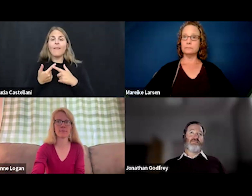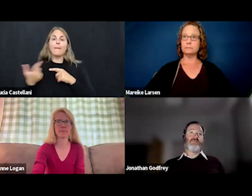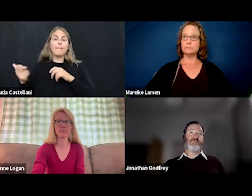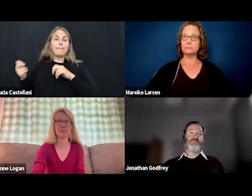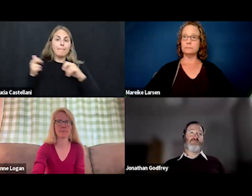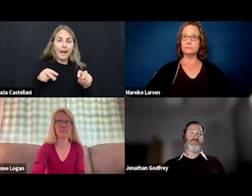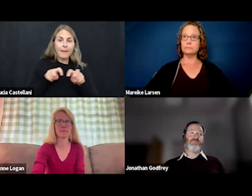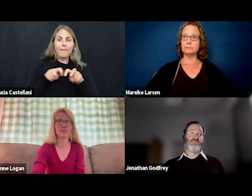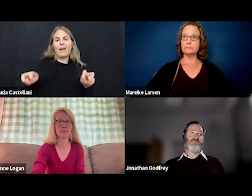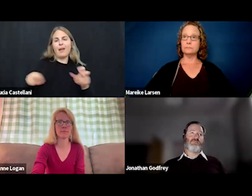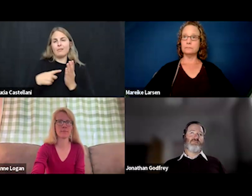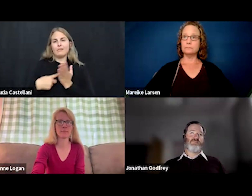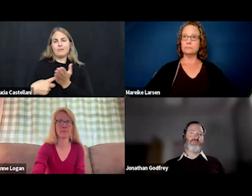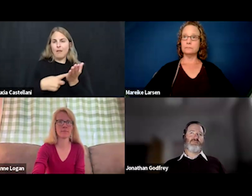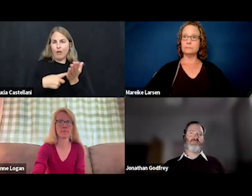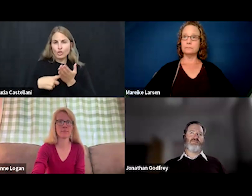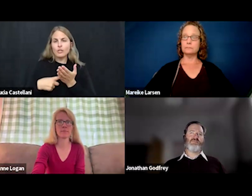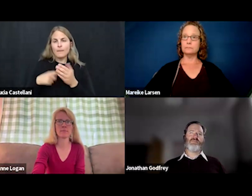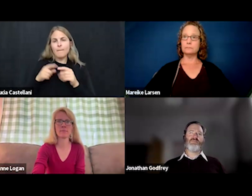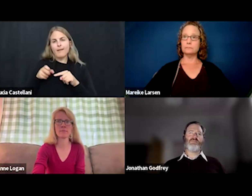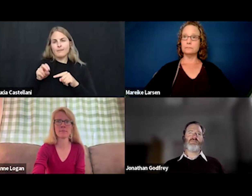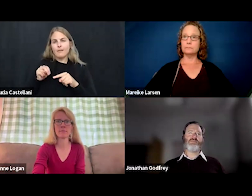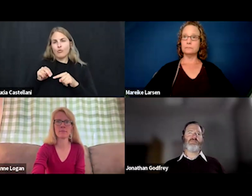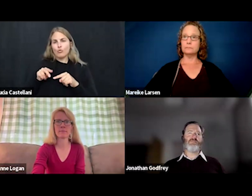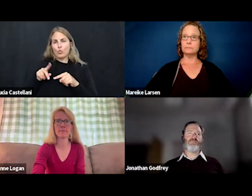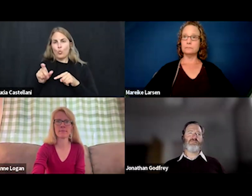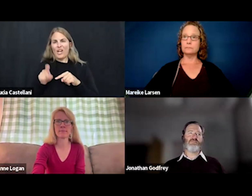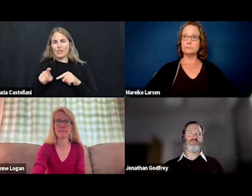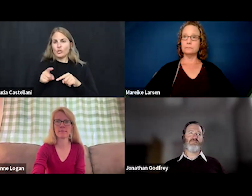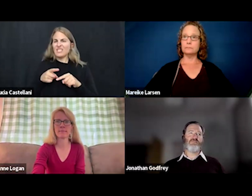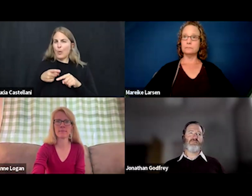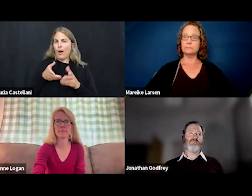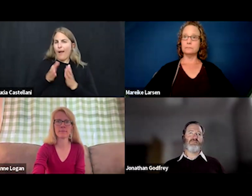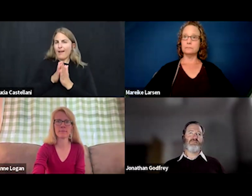based on questions that were asked in advance, take a second short break, and then come back